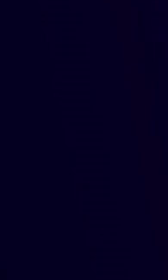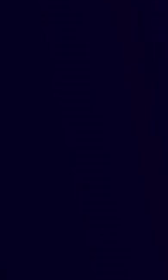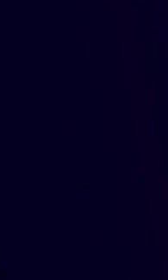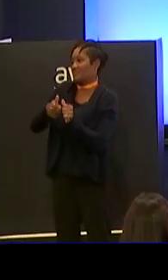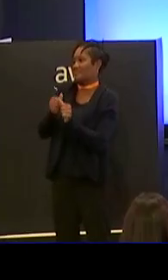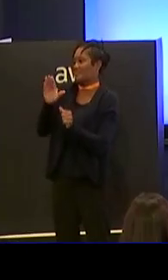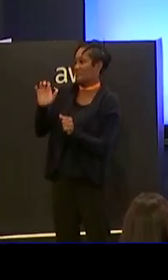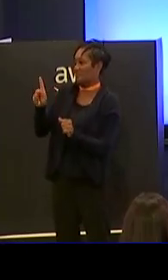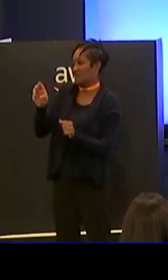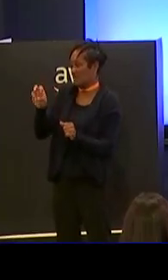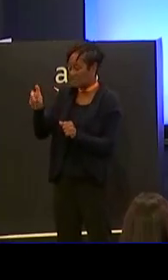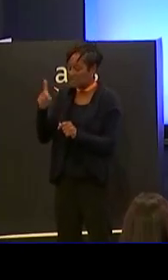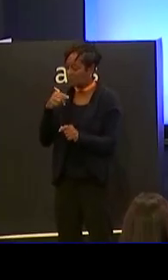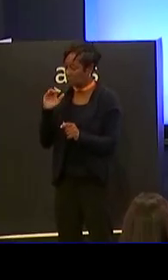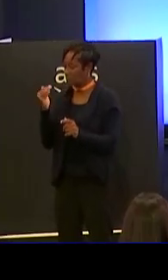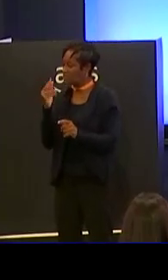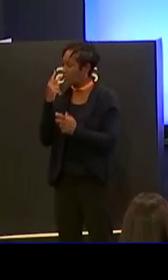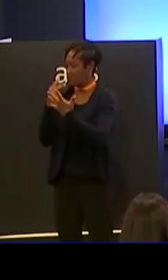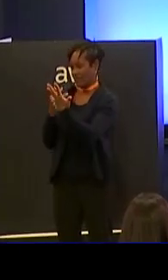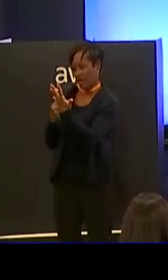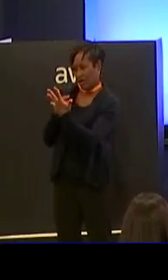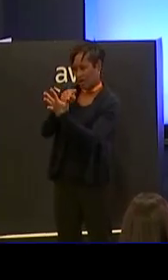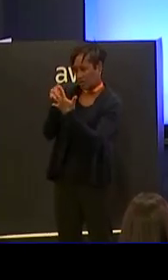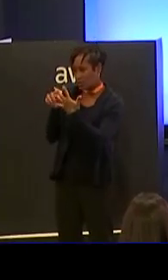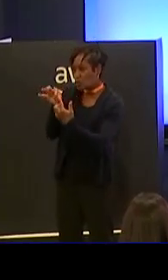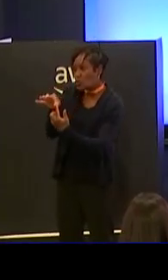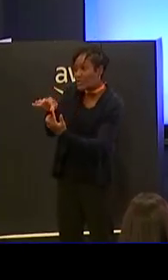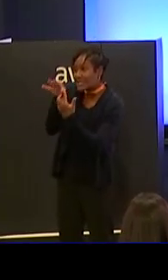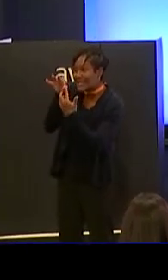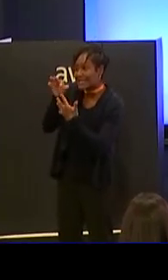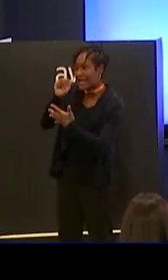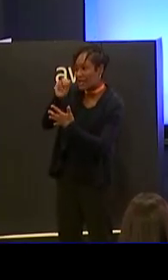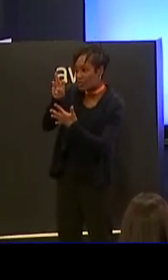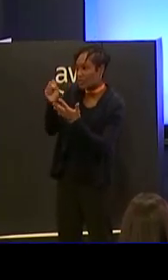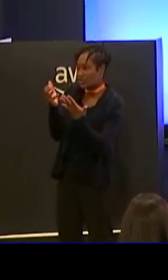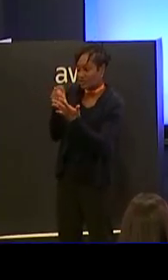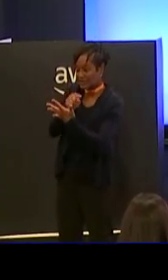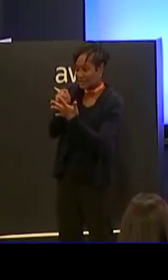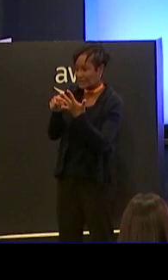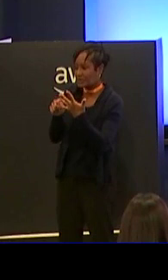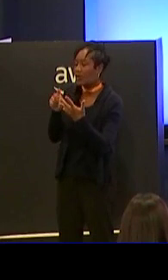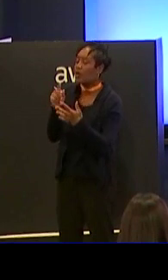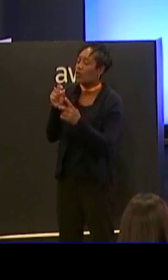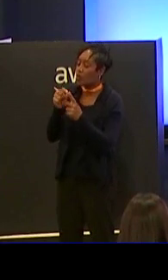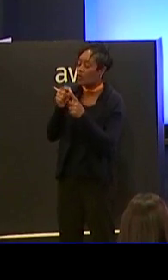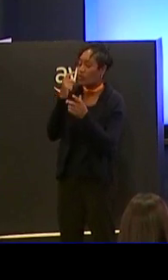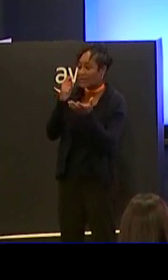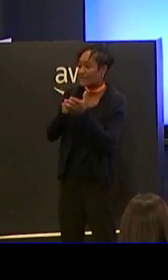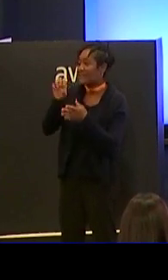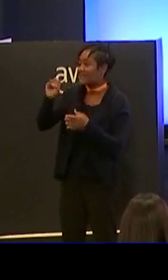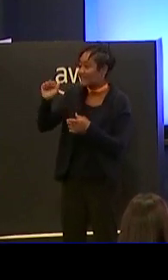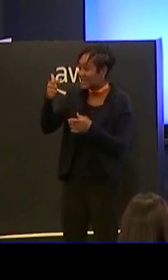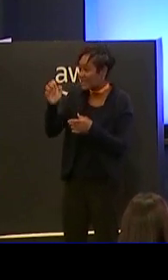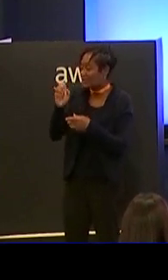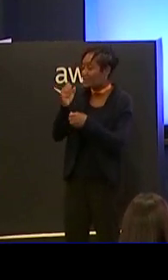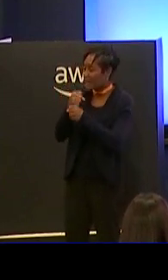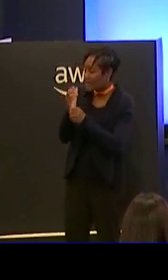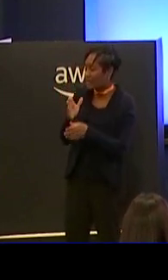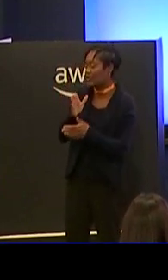So we see, I think, five unique AWS services. We've got Rekognition, Sagemaker, Comprehend, Lambda